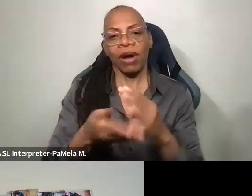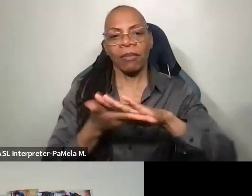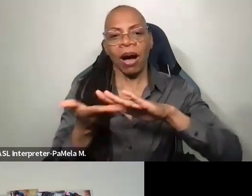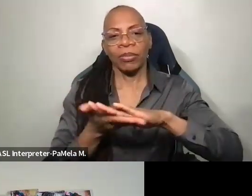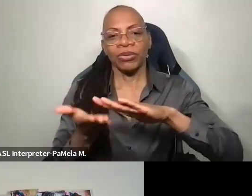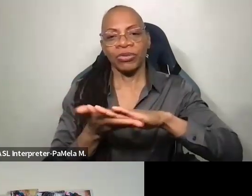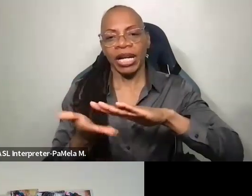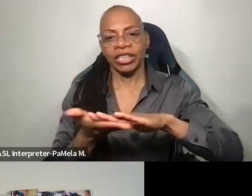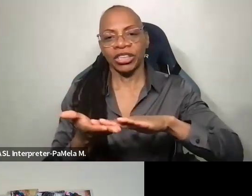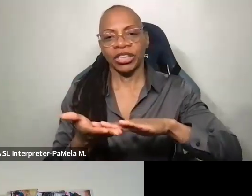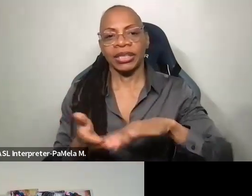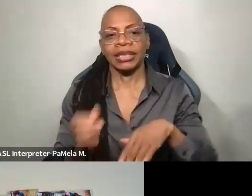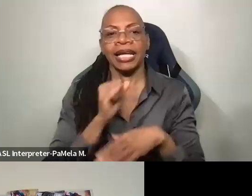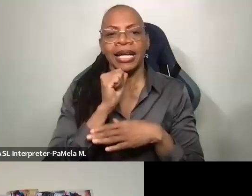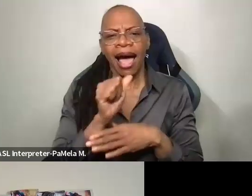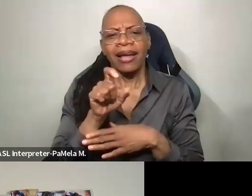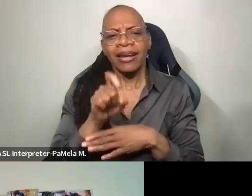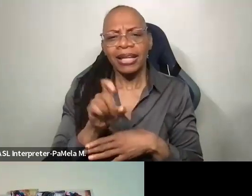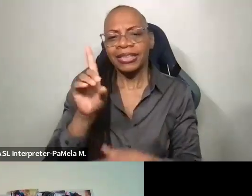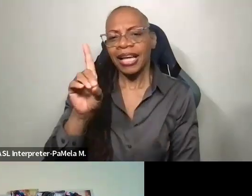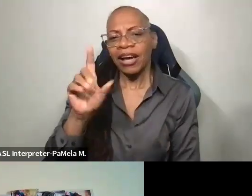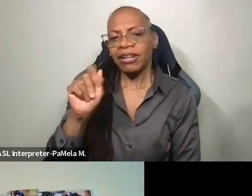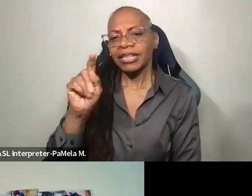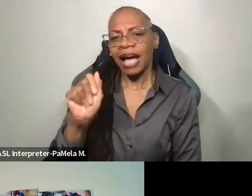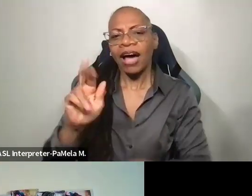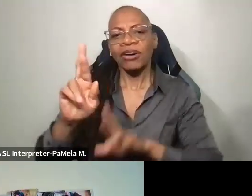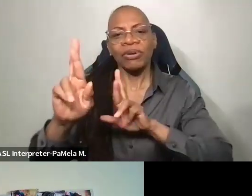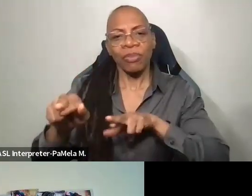You can reach out to me and we can connect offline about,